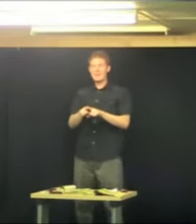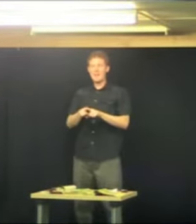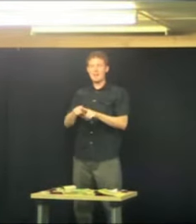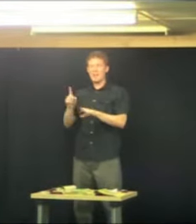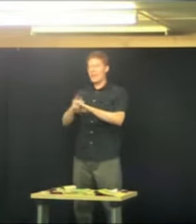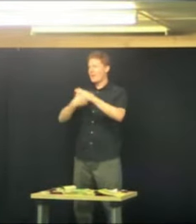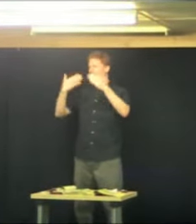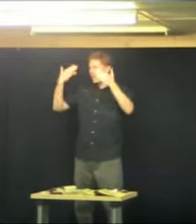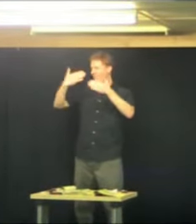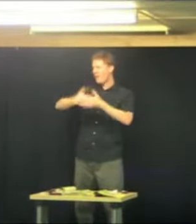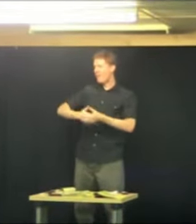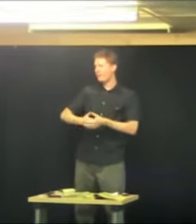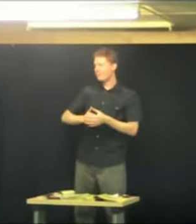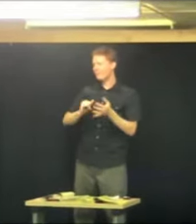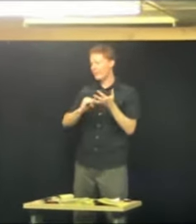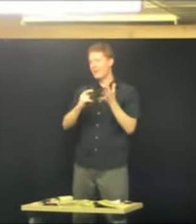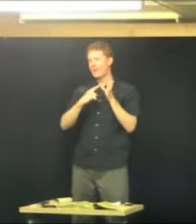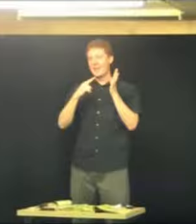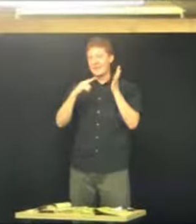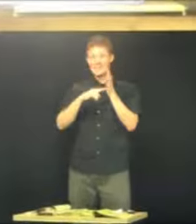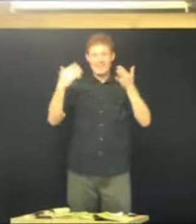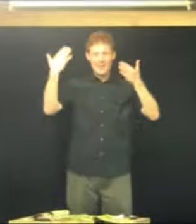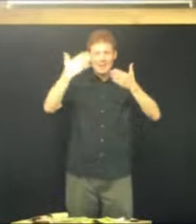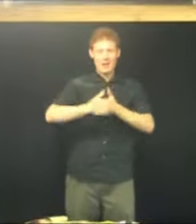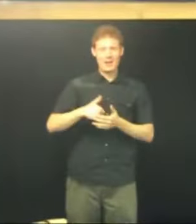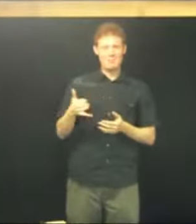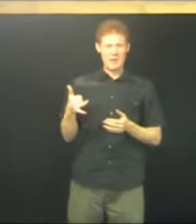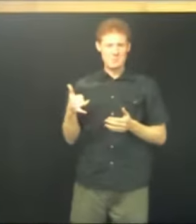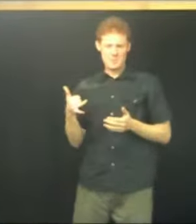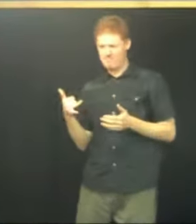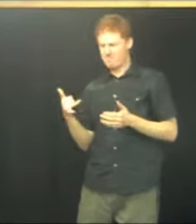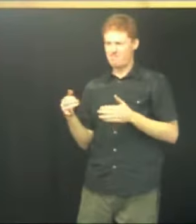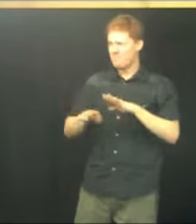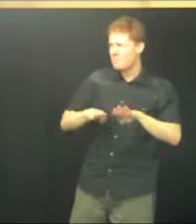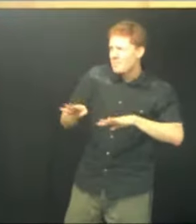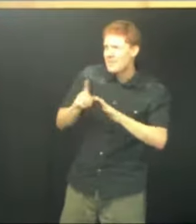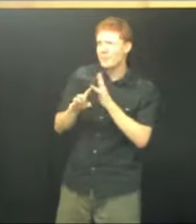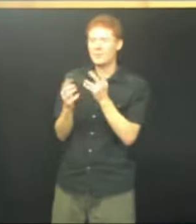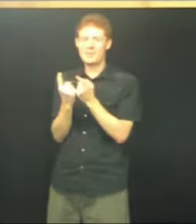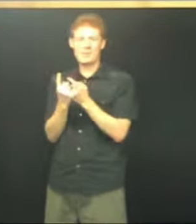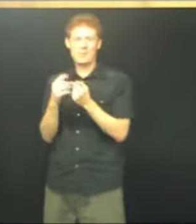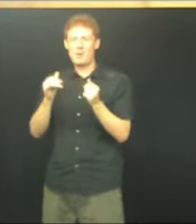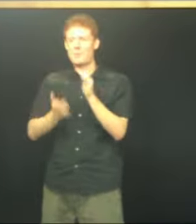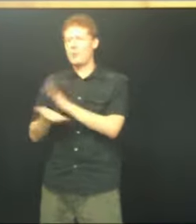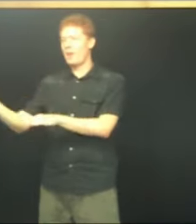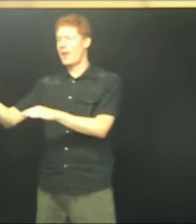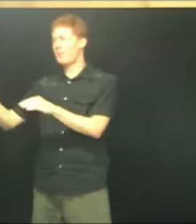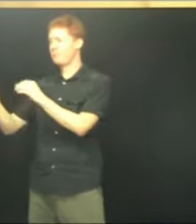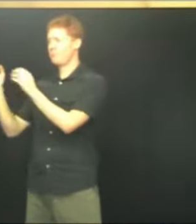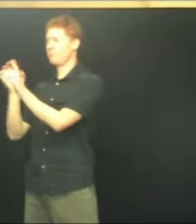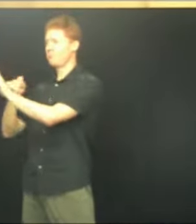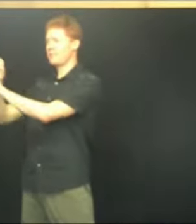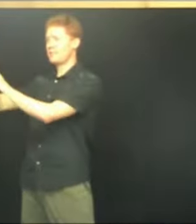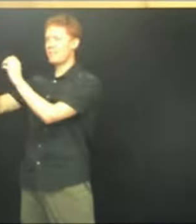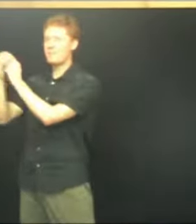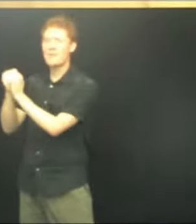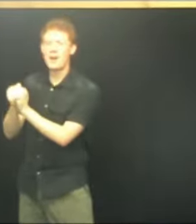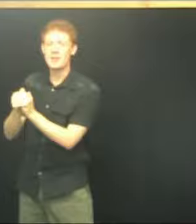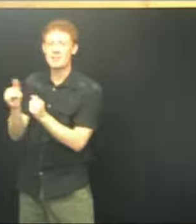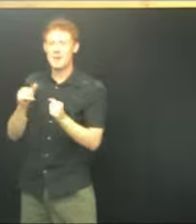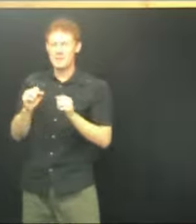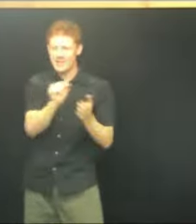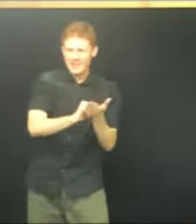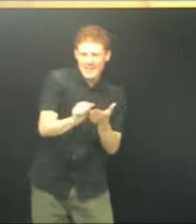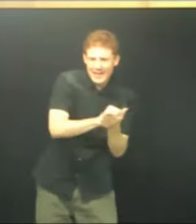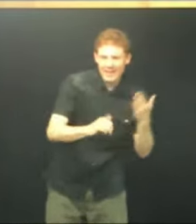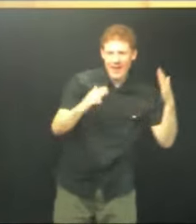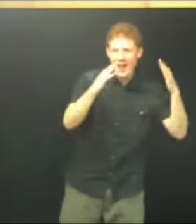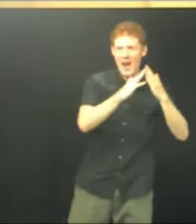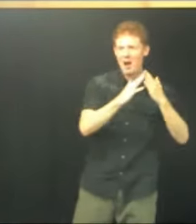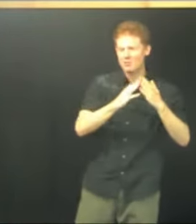This also happens on saturday. Perhaps you were busy meeting up with friends, or cleaning the house